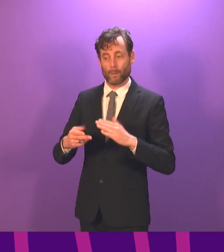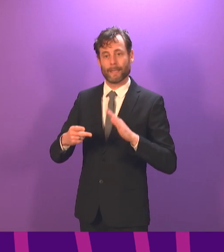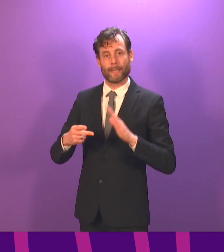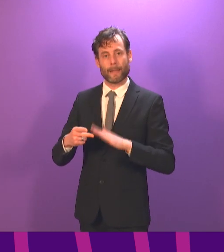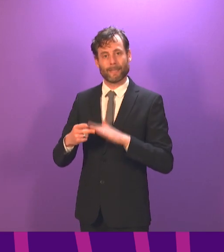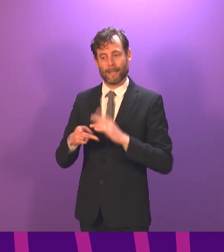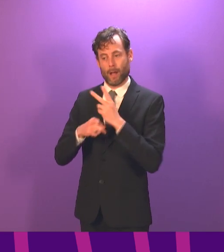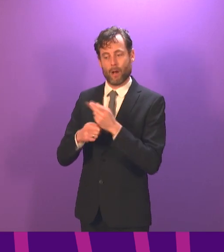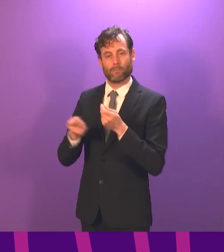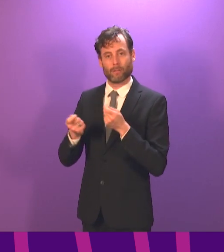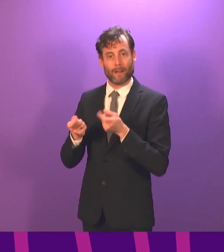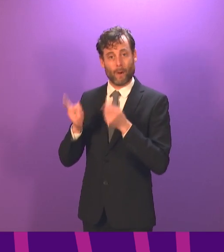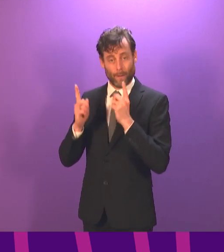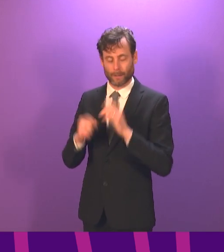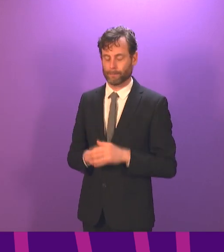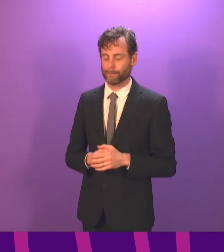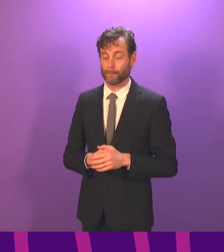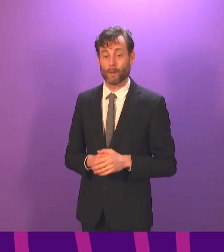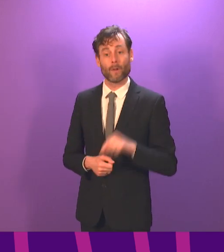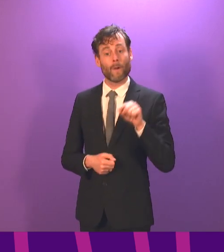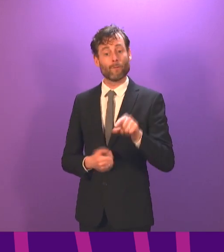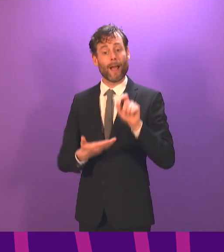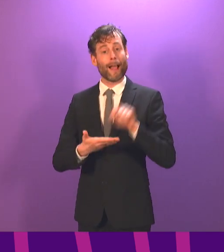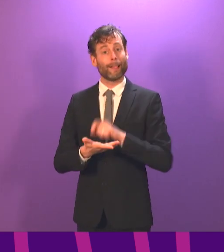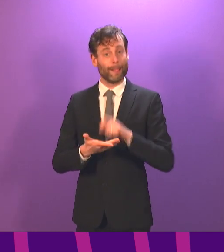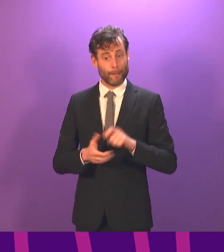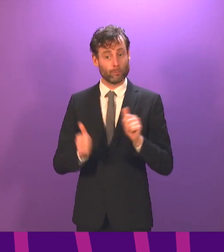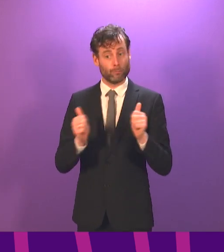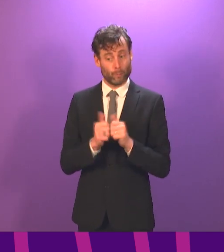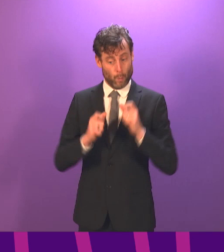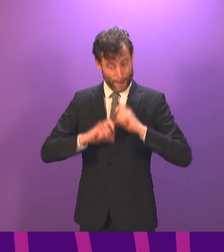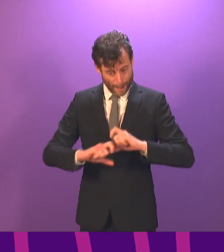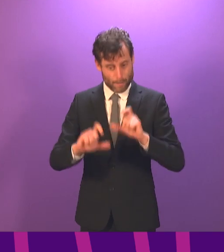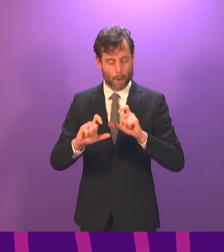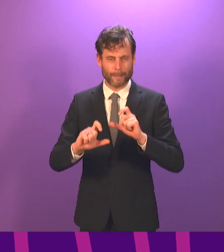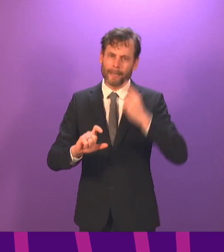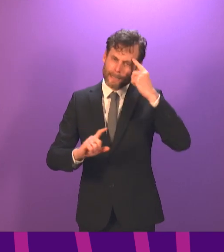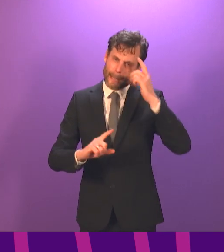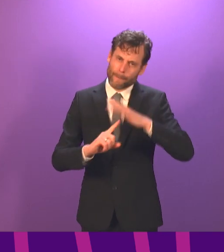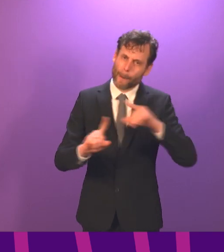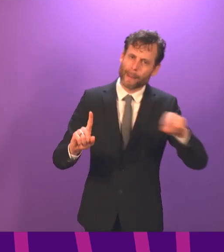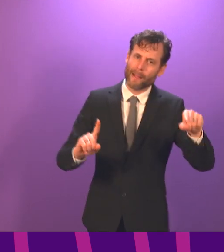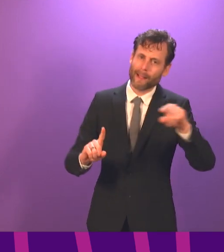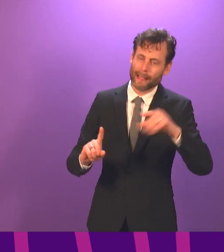For the election to proceed, the public will need to be confident about the safety of the